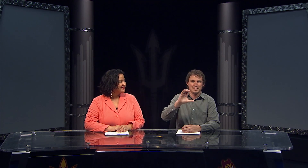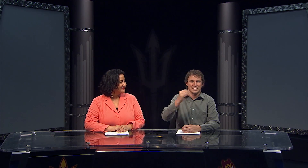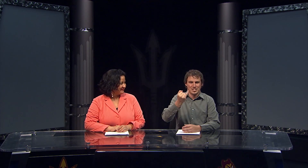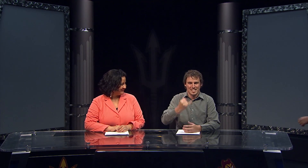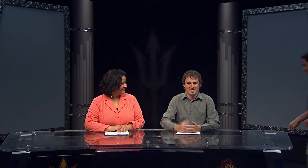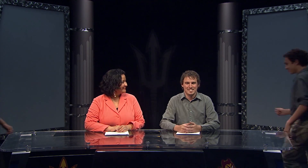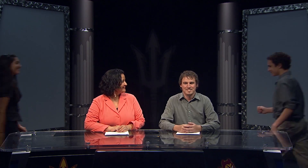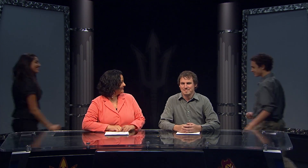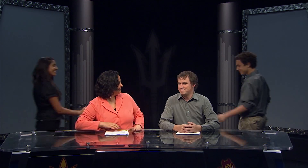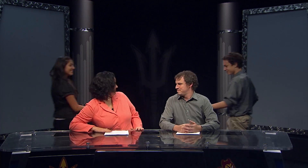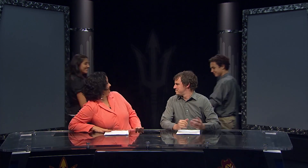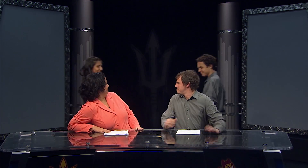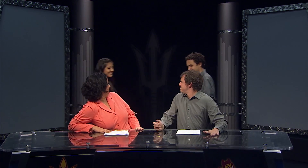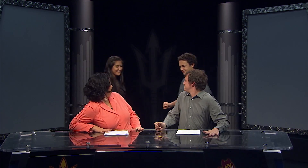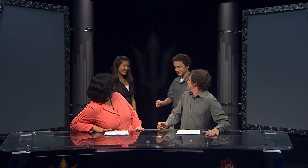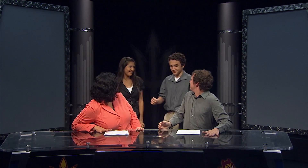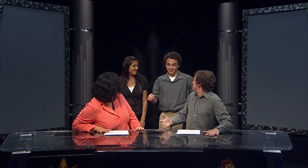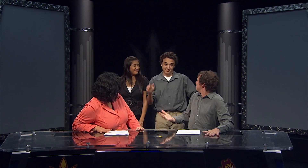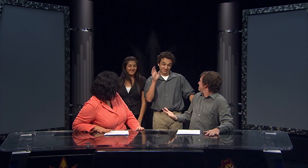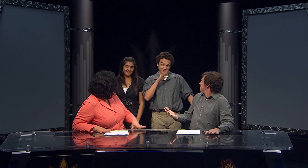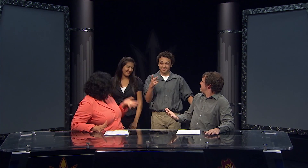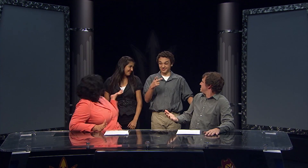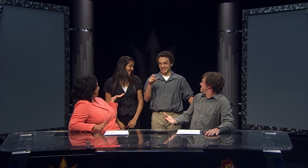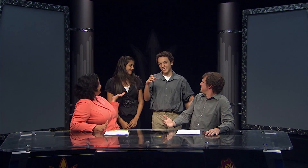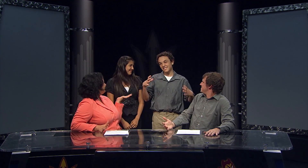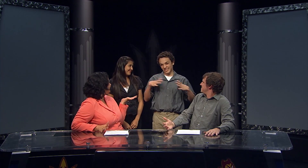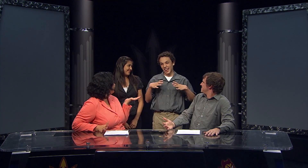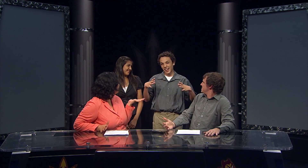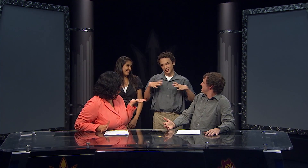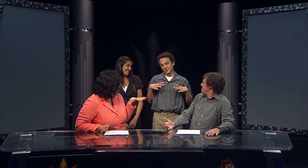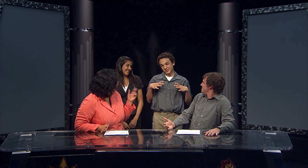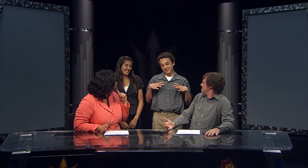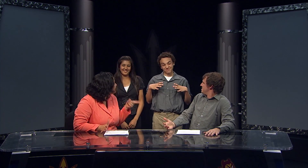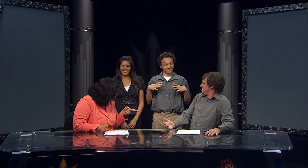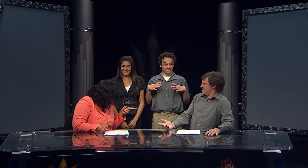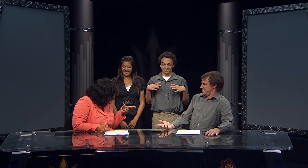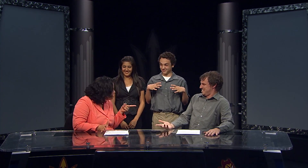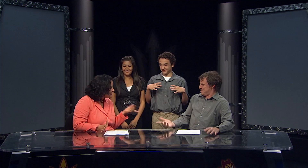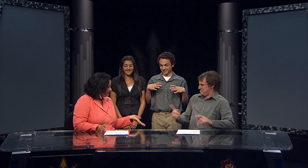I THINK IT'S TIME YOU GUYS TOOK A VACATION! REALLY?